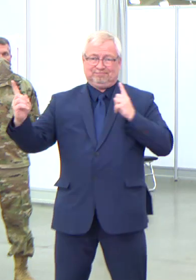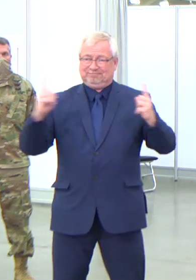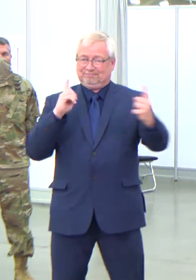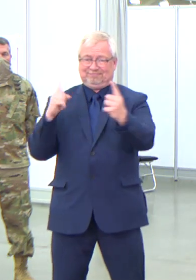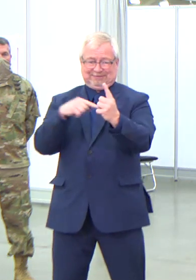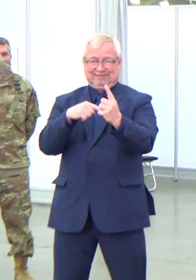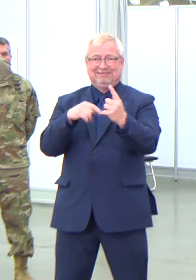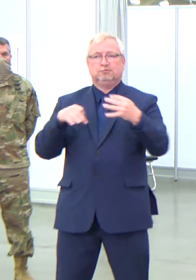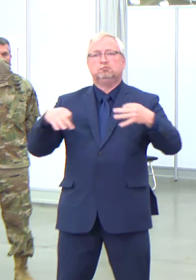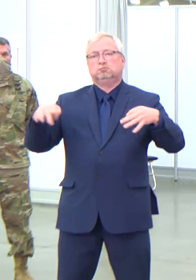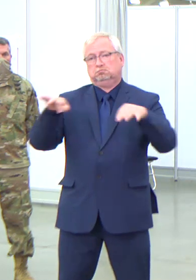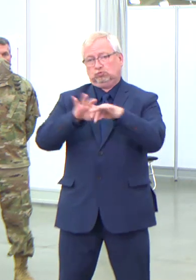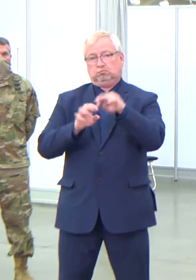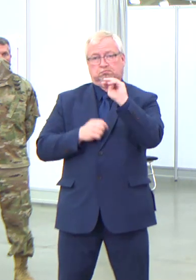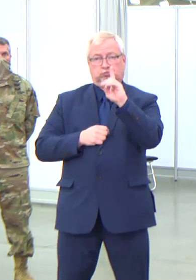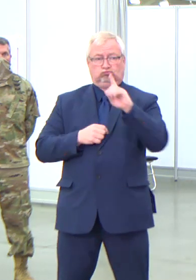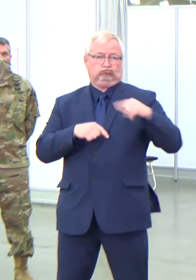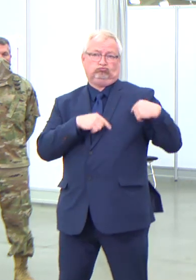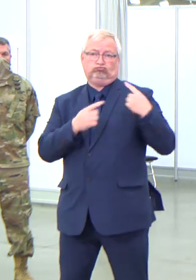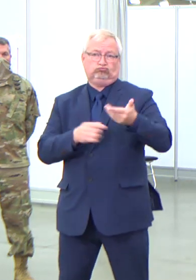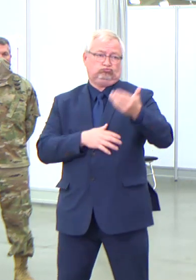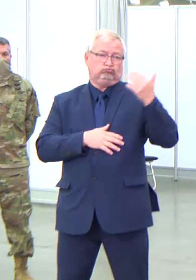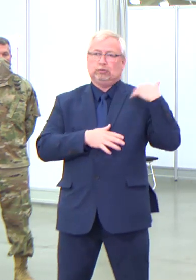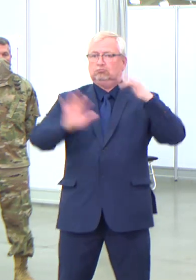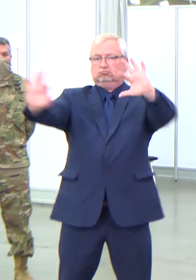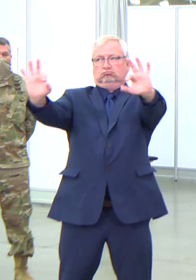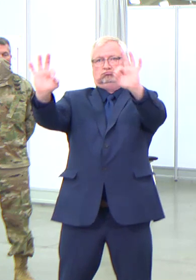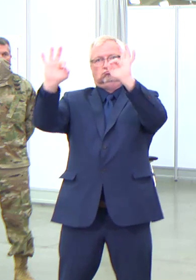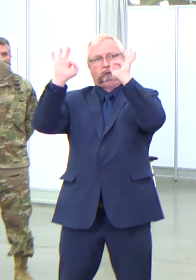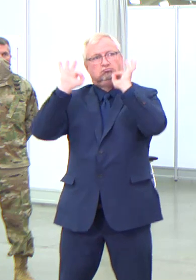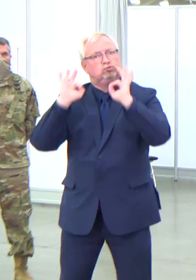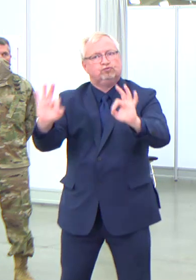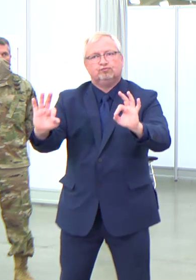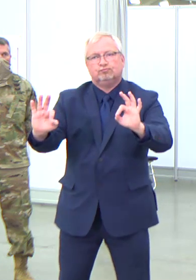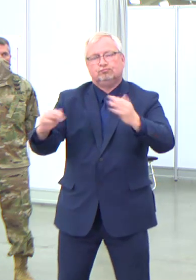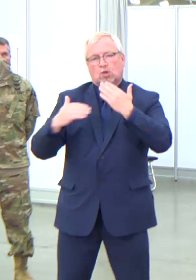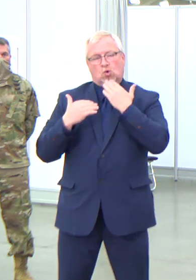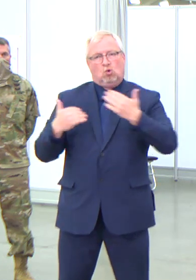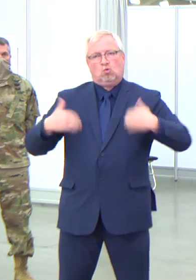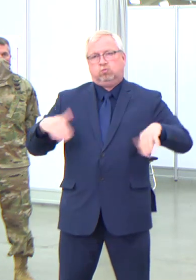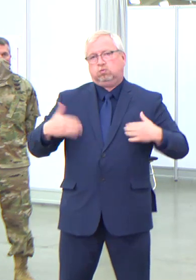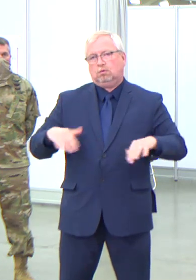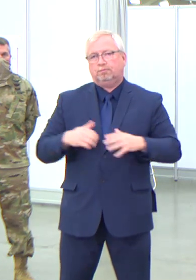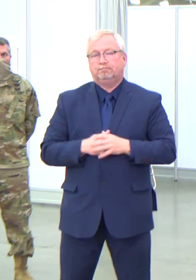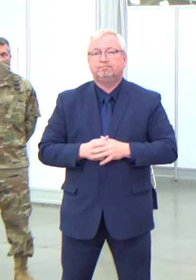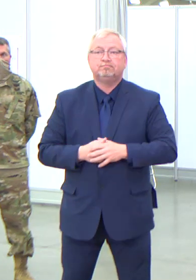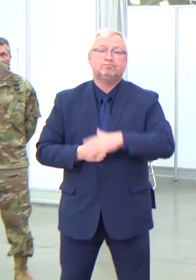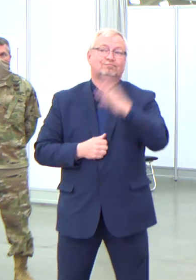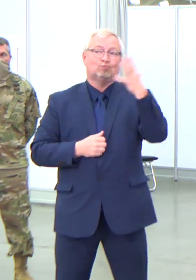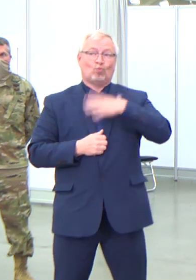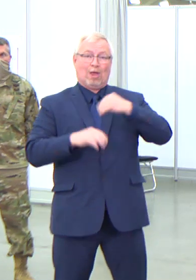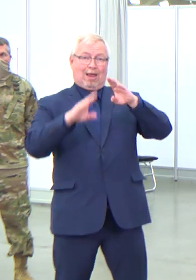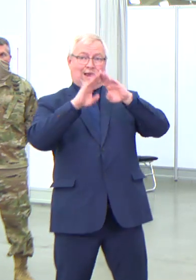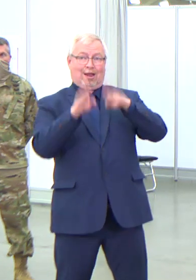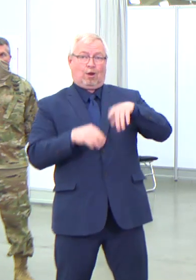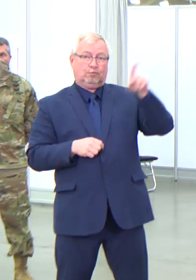and aggressive the social distancing measures were put in place. One model that the White House uses has our peak